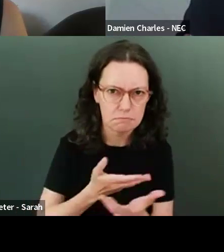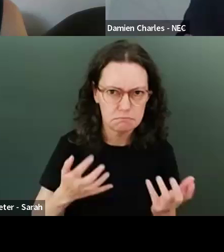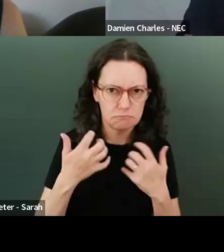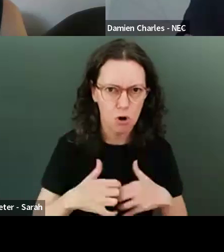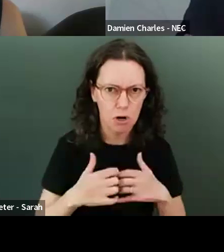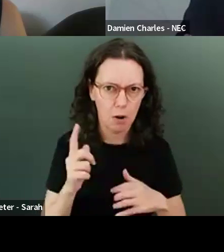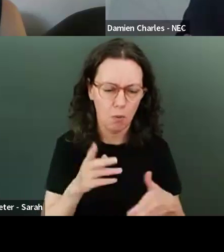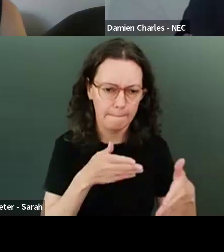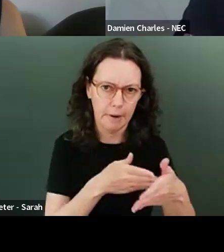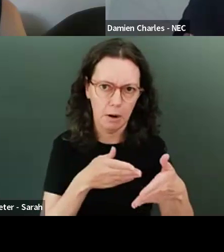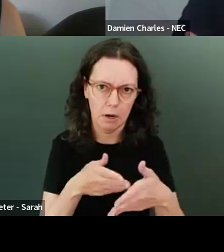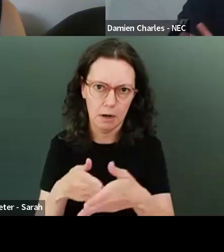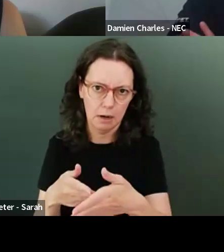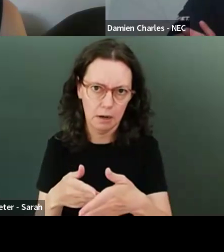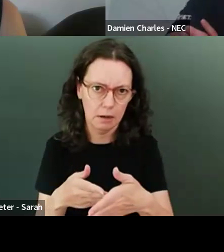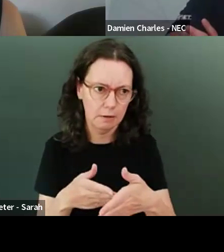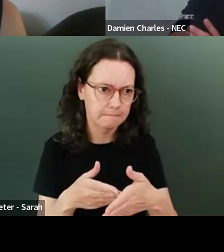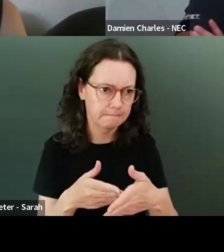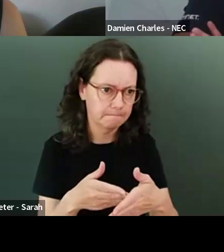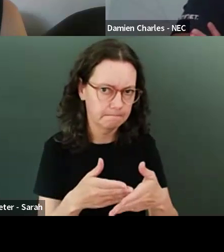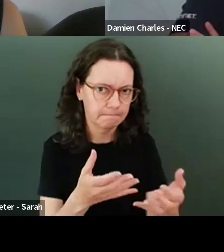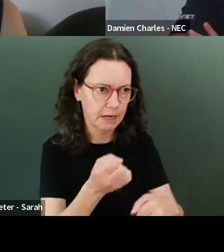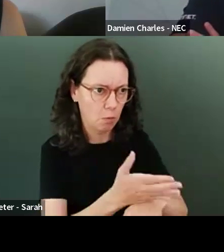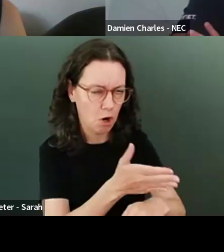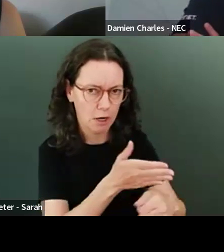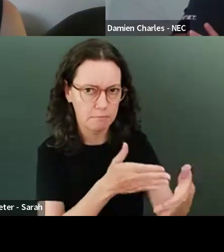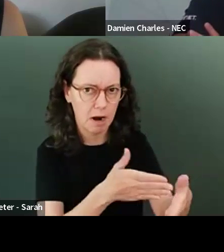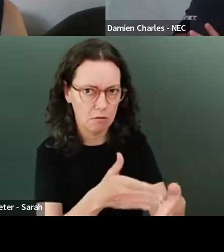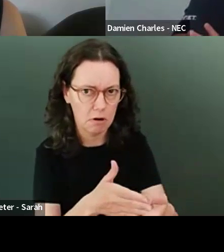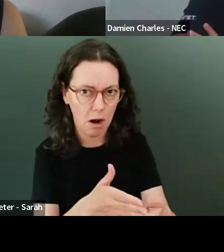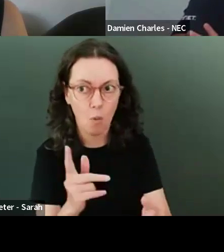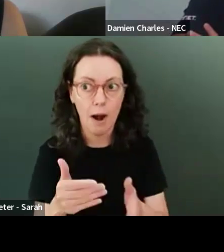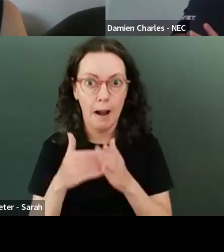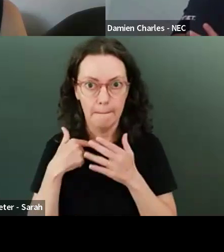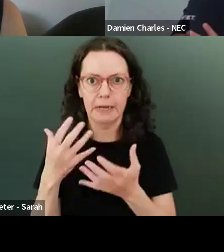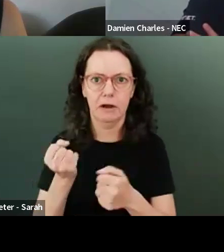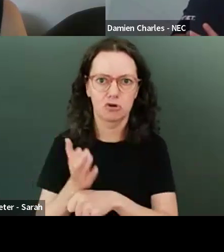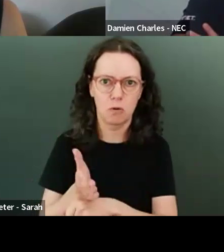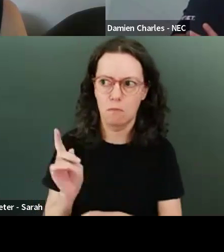the barriers and what are the